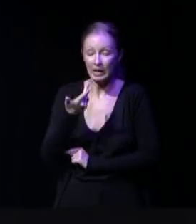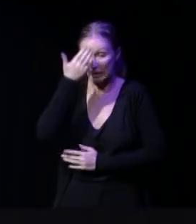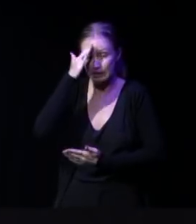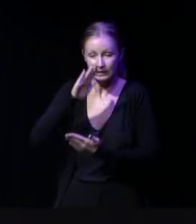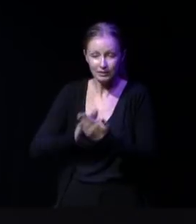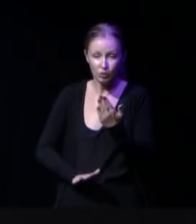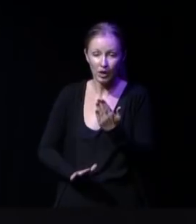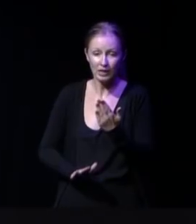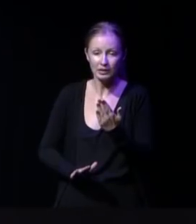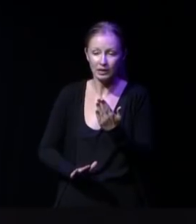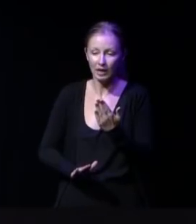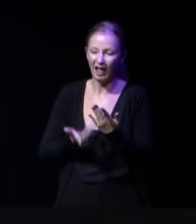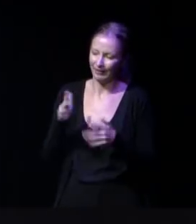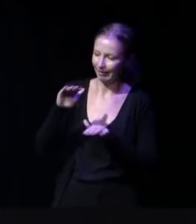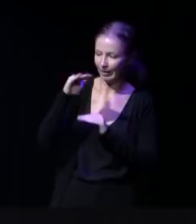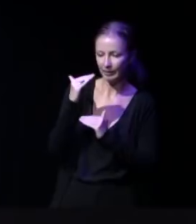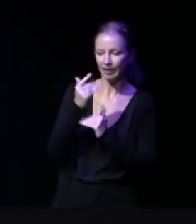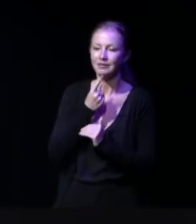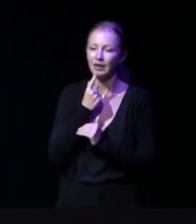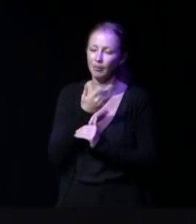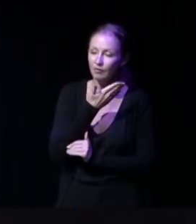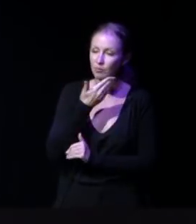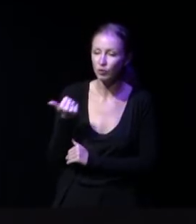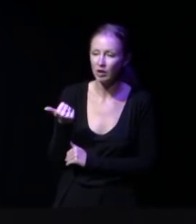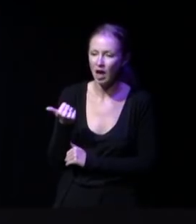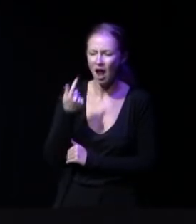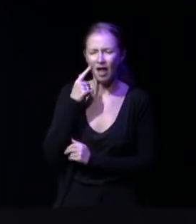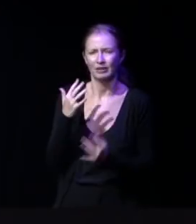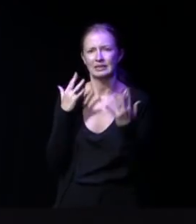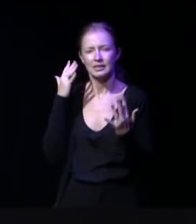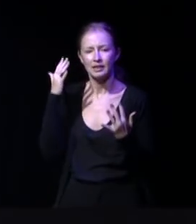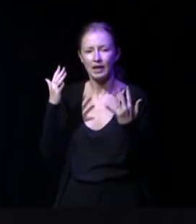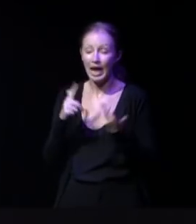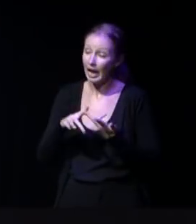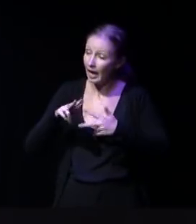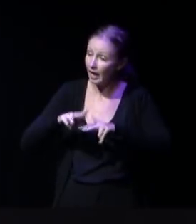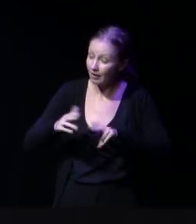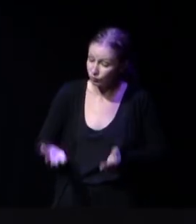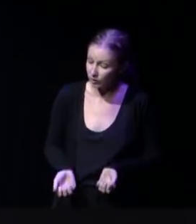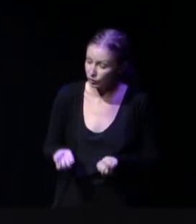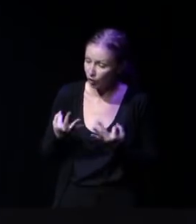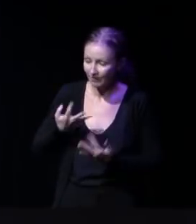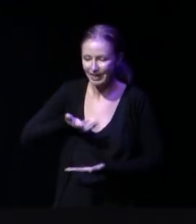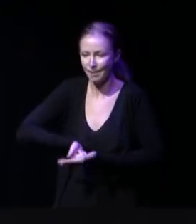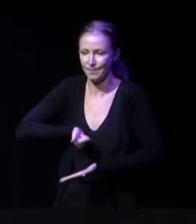of beauty that are so debilitating, and I thought to myself, you know, if we don't have the basic agency